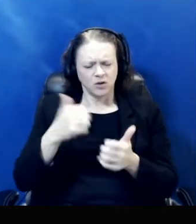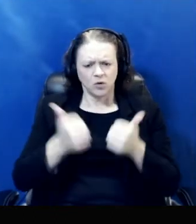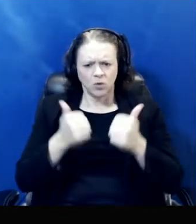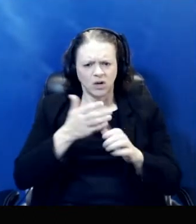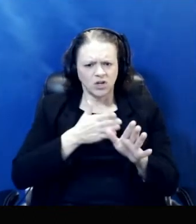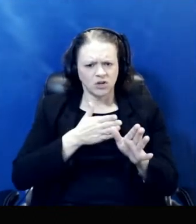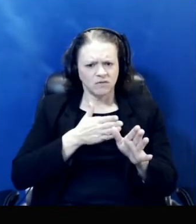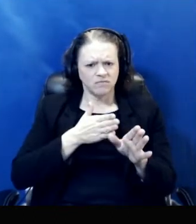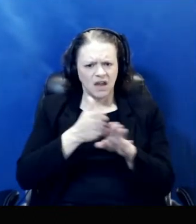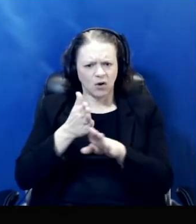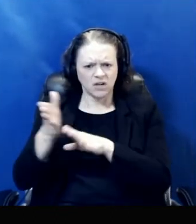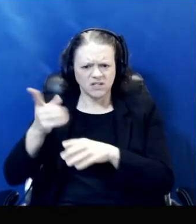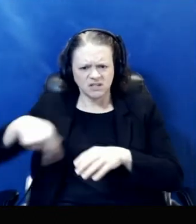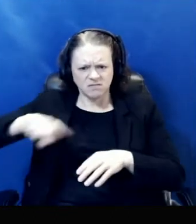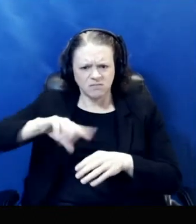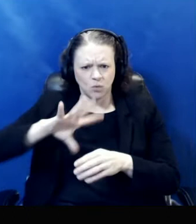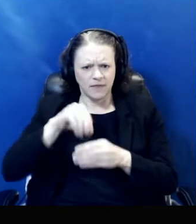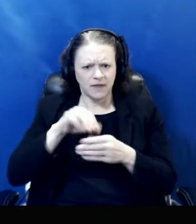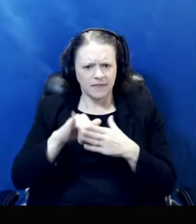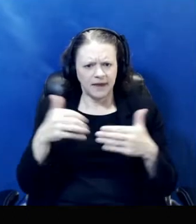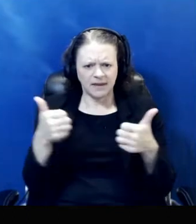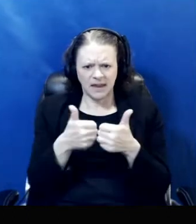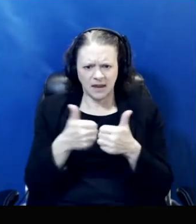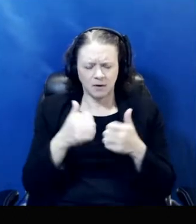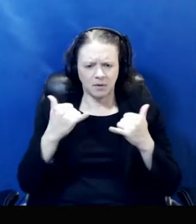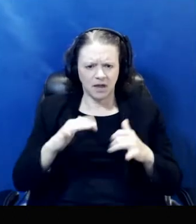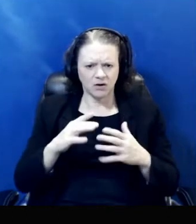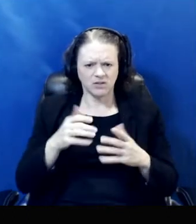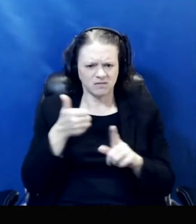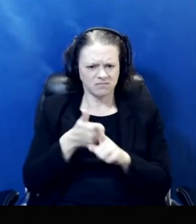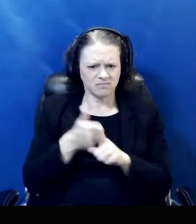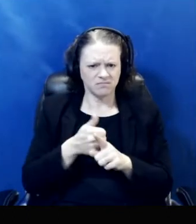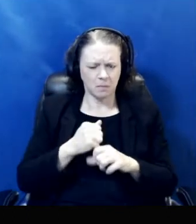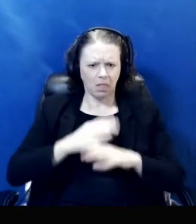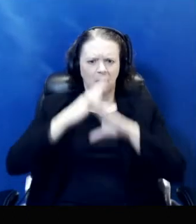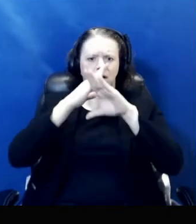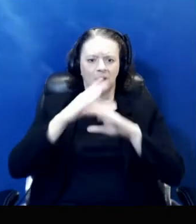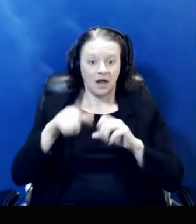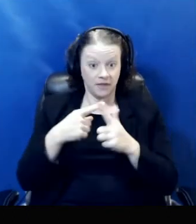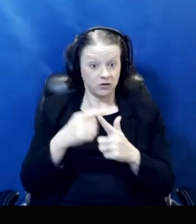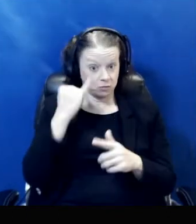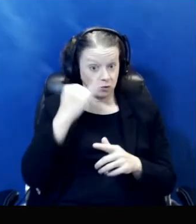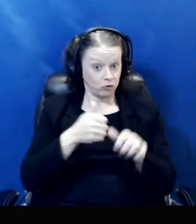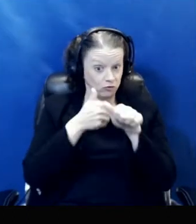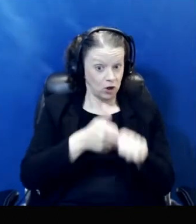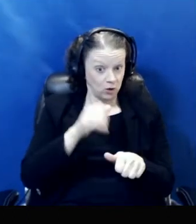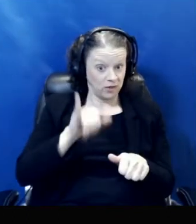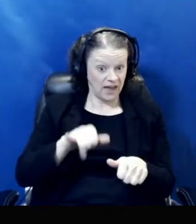that the guidance in this XAG, when followed, could help unblock. With something like text display,